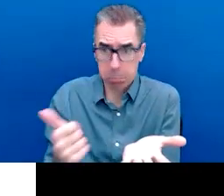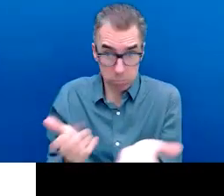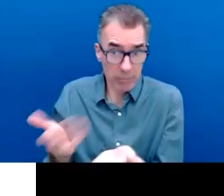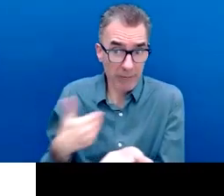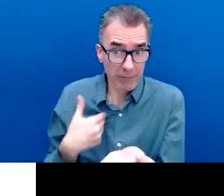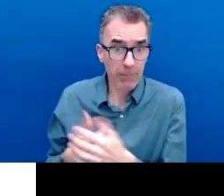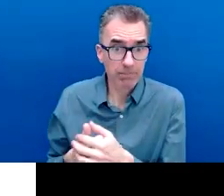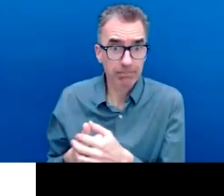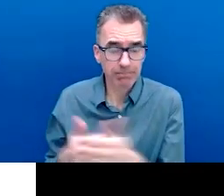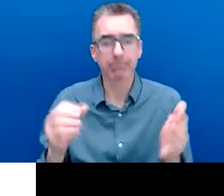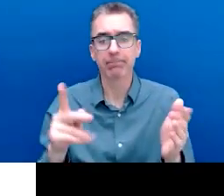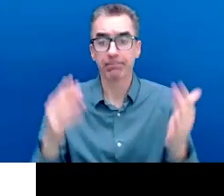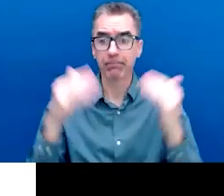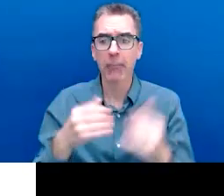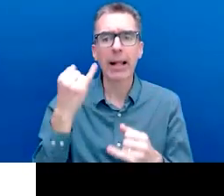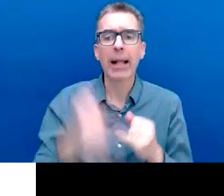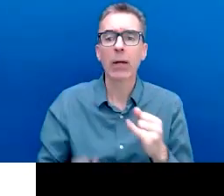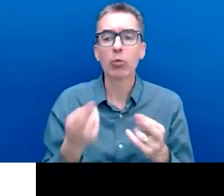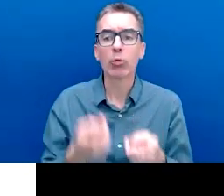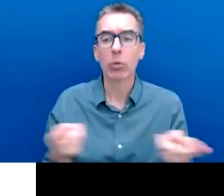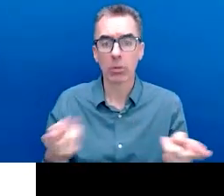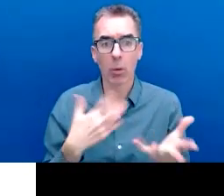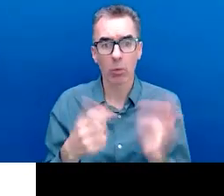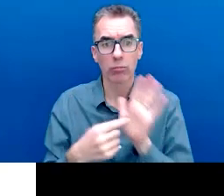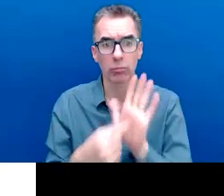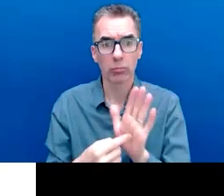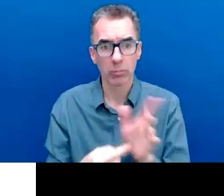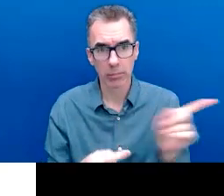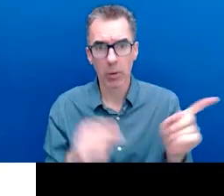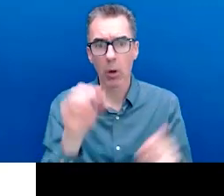And then the last resource that I want to highlight is our OER LibGuide.